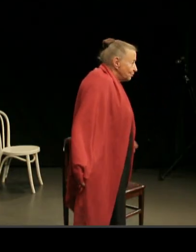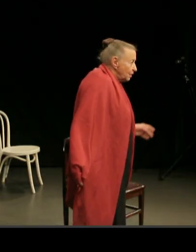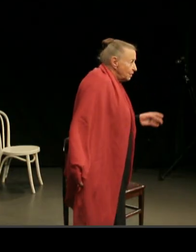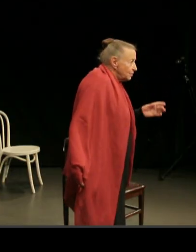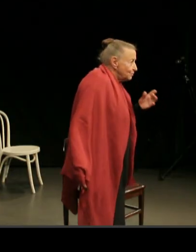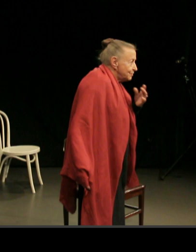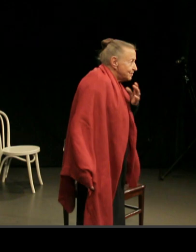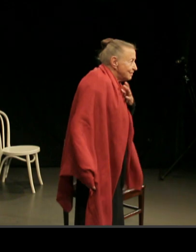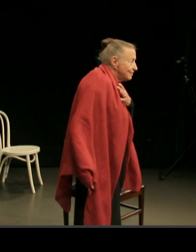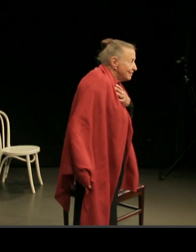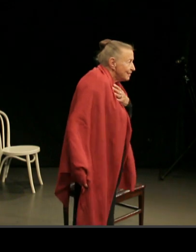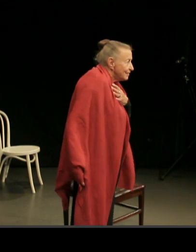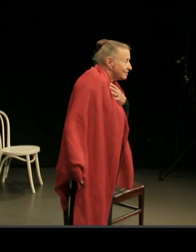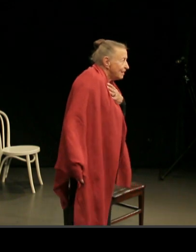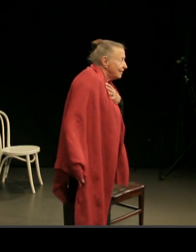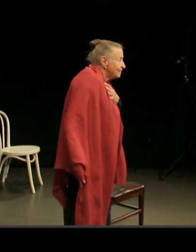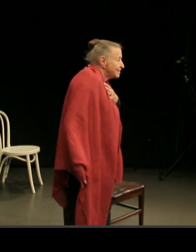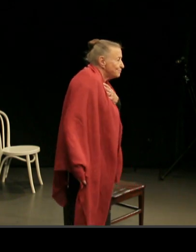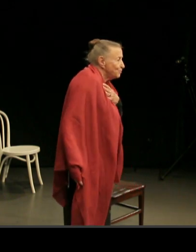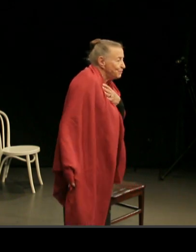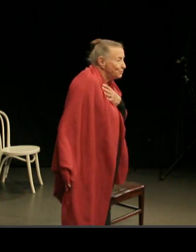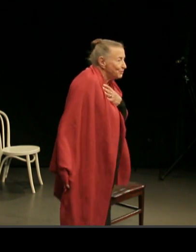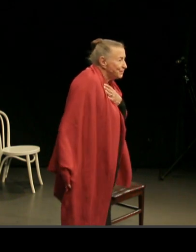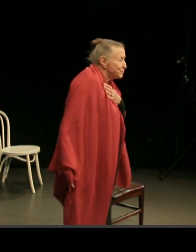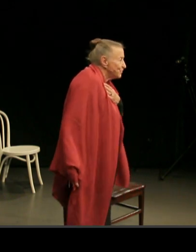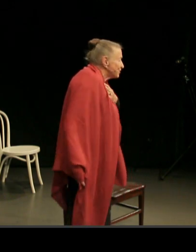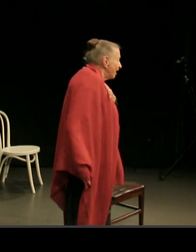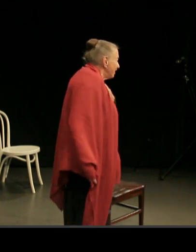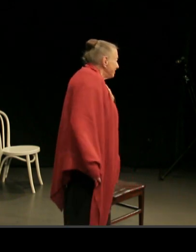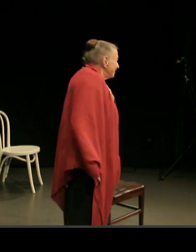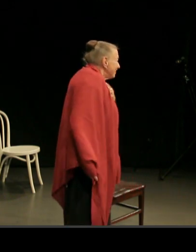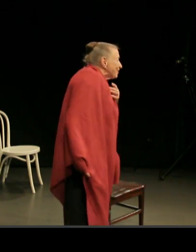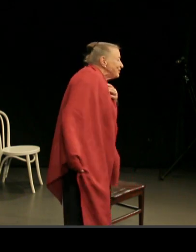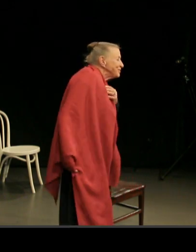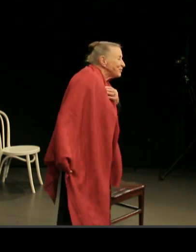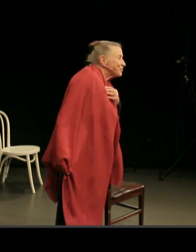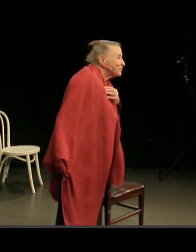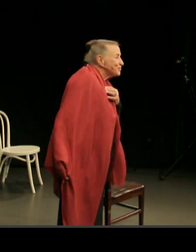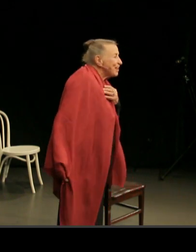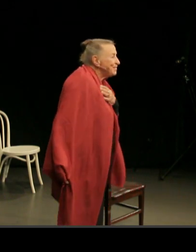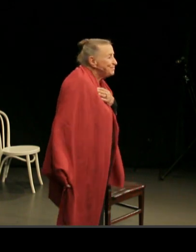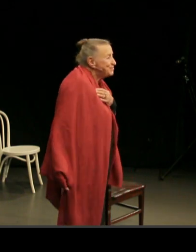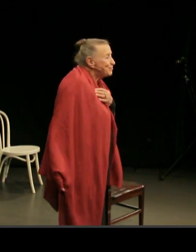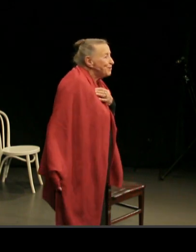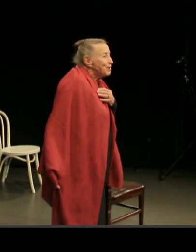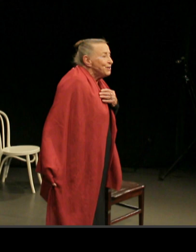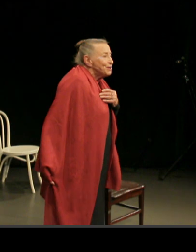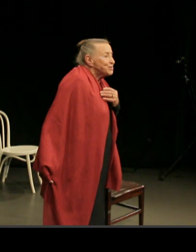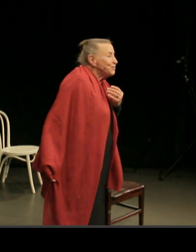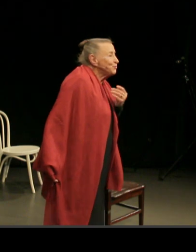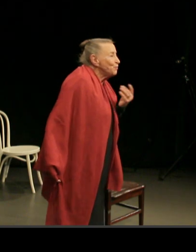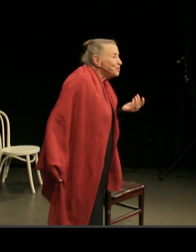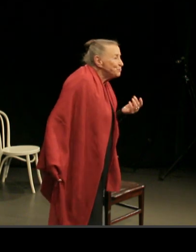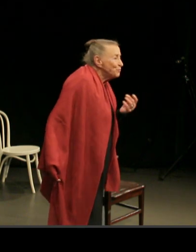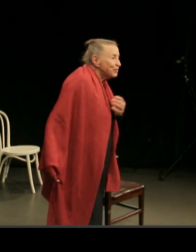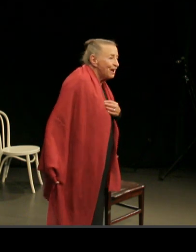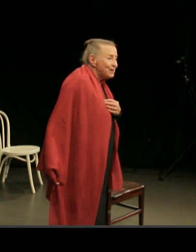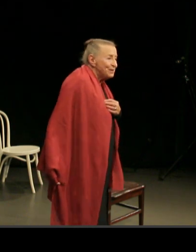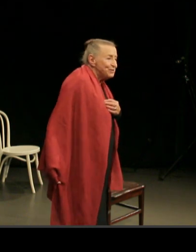He reddened now, his heart beat furiously. His secret guesses, then, had come to be.